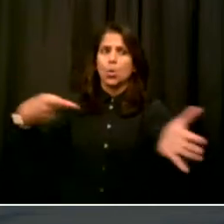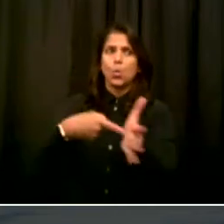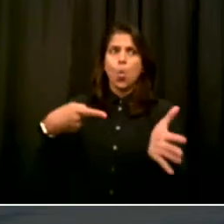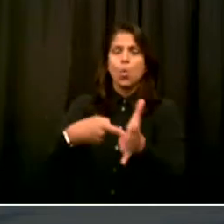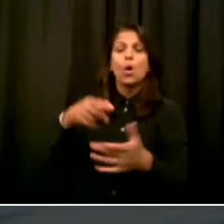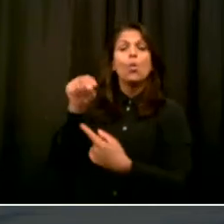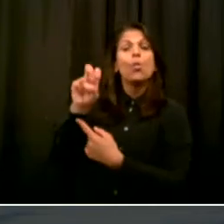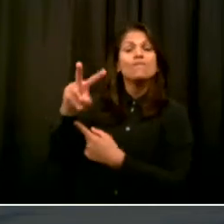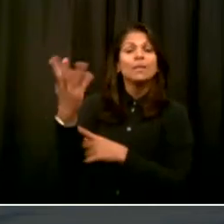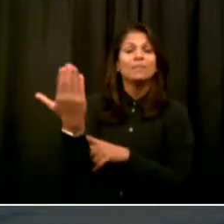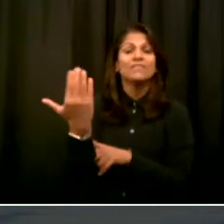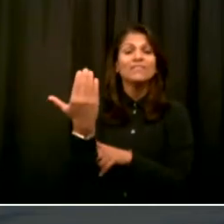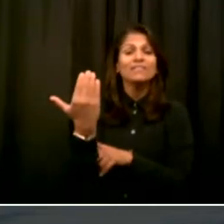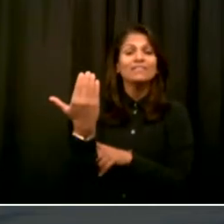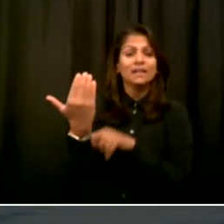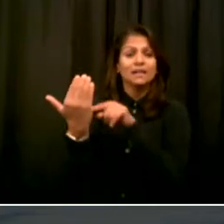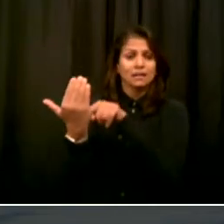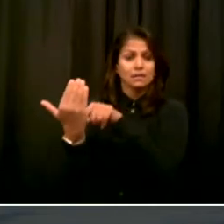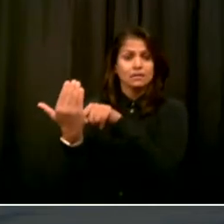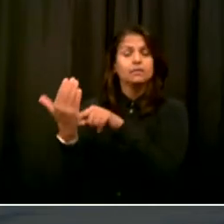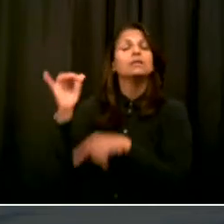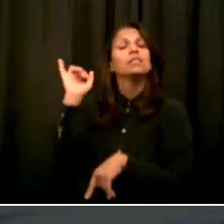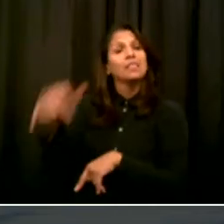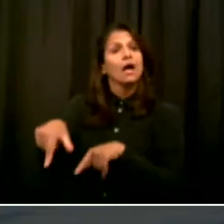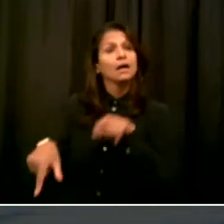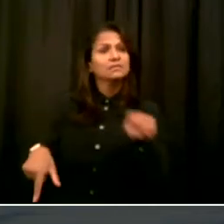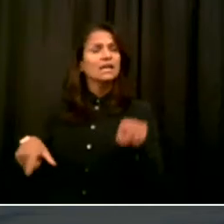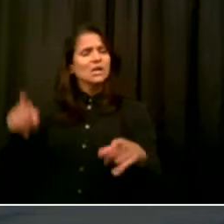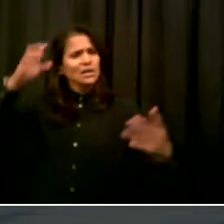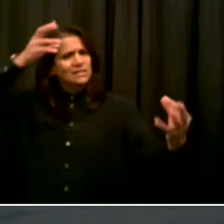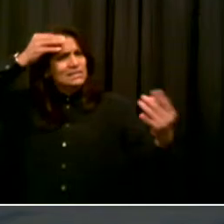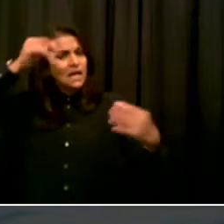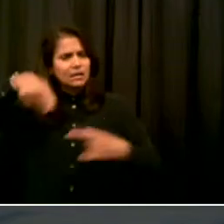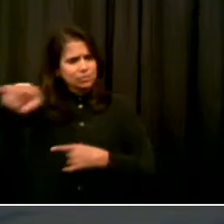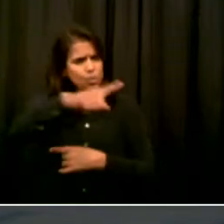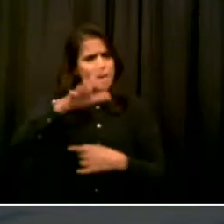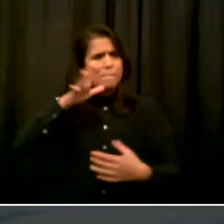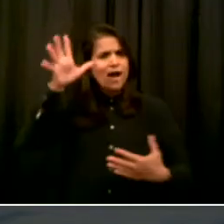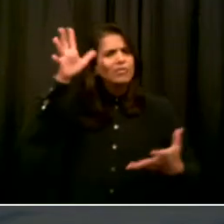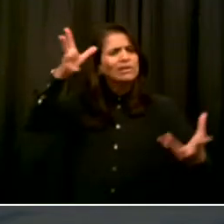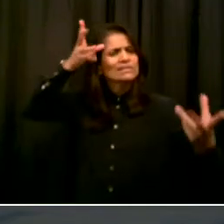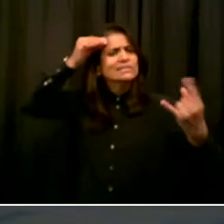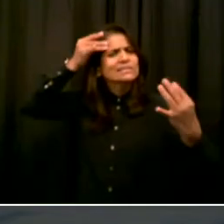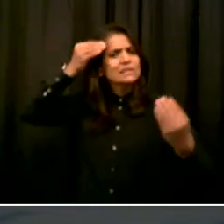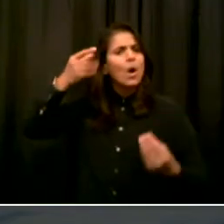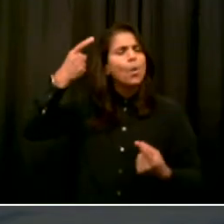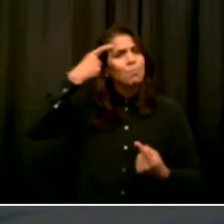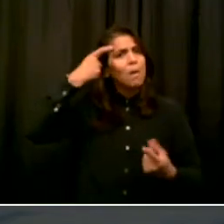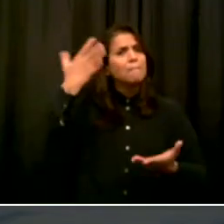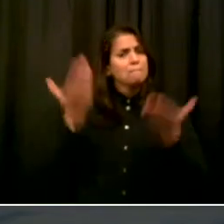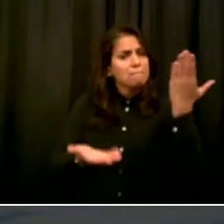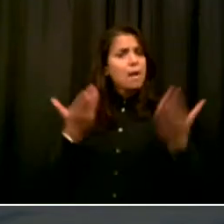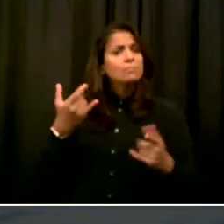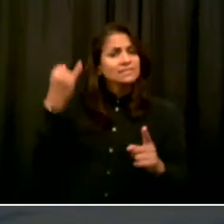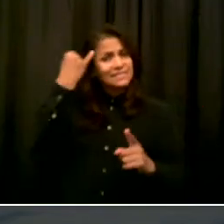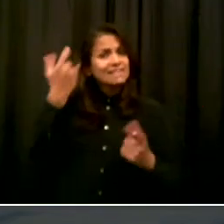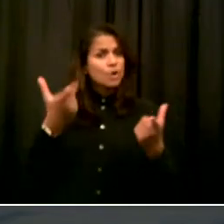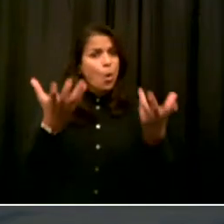UP TO NOVEMBER 15, TO OPT IN. THE GOAL HERE, WHEN EVERYTHING